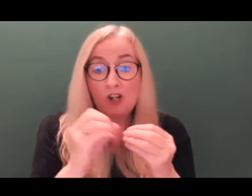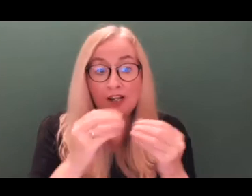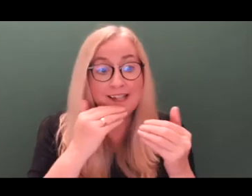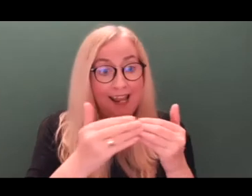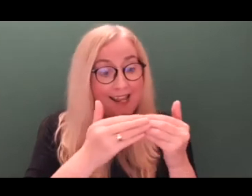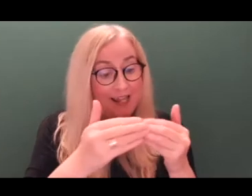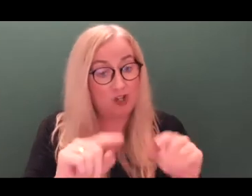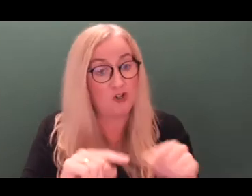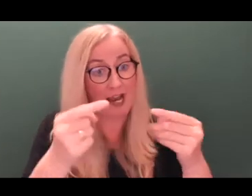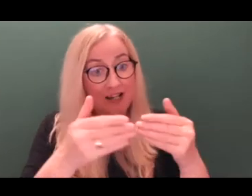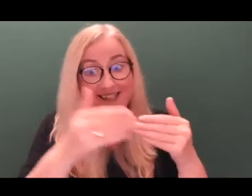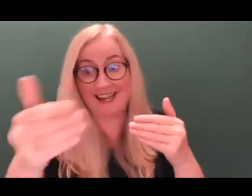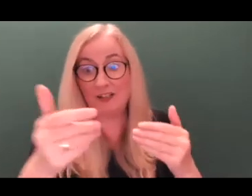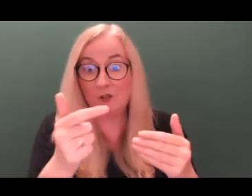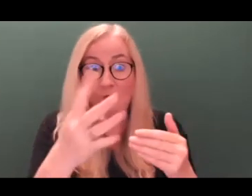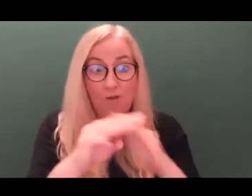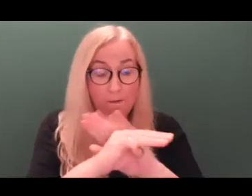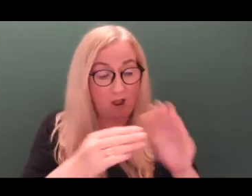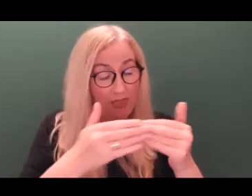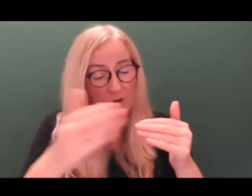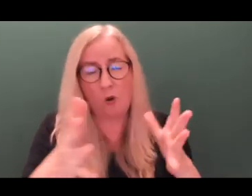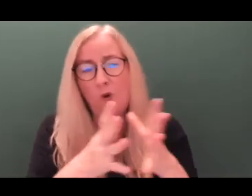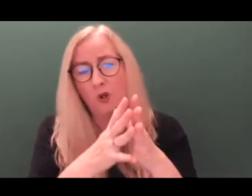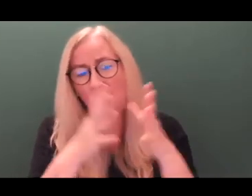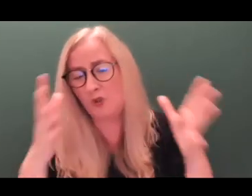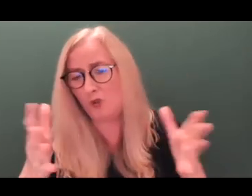to 36 months around that are huge and we would definitely welcome an engagement